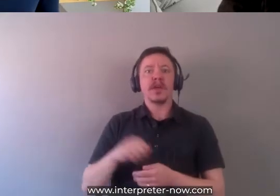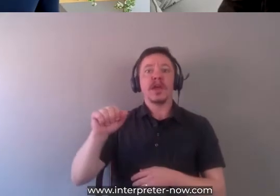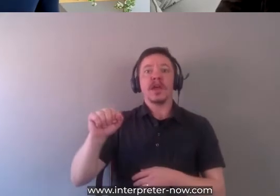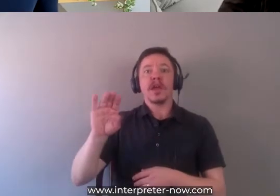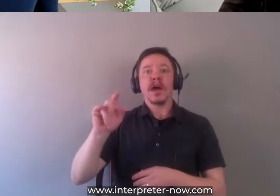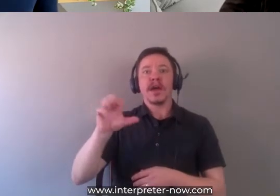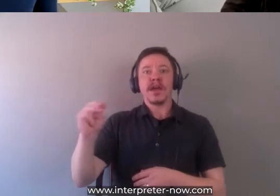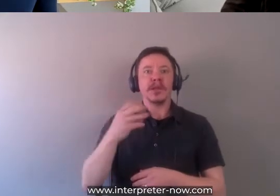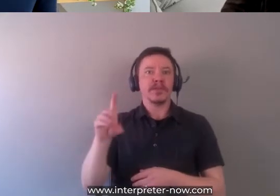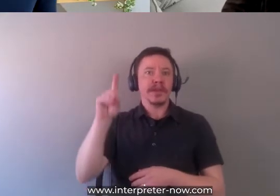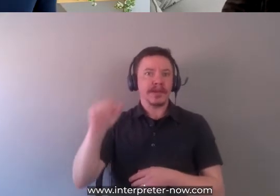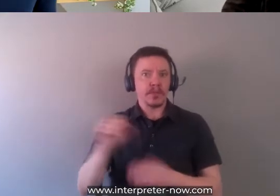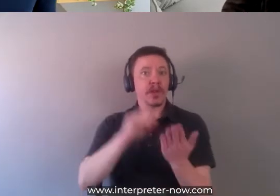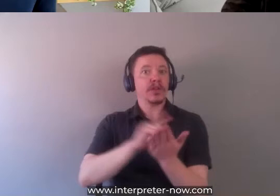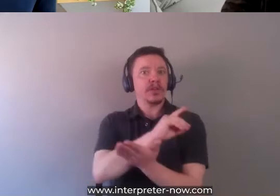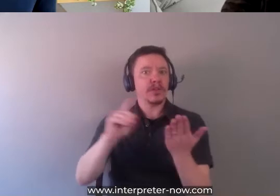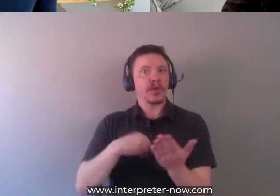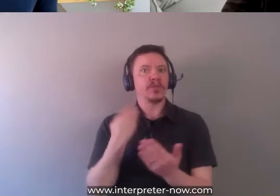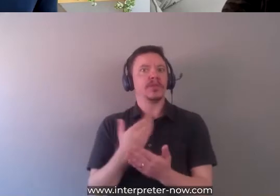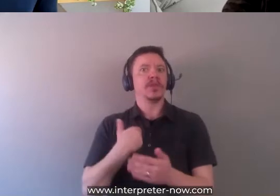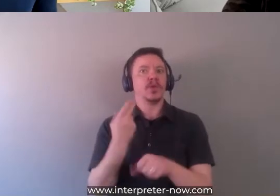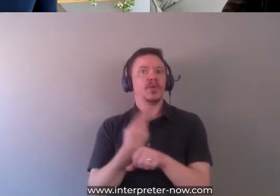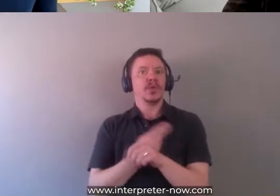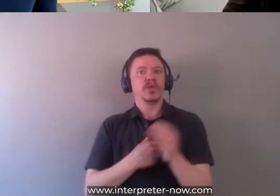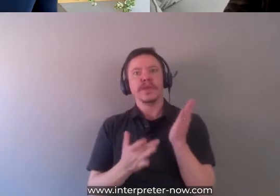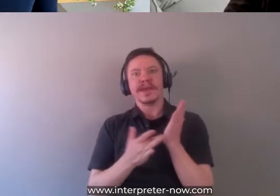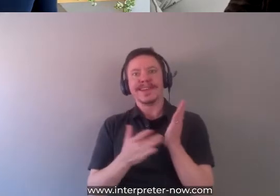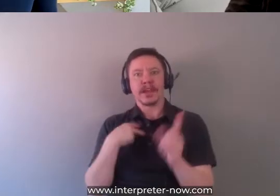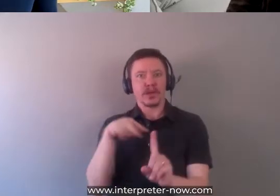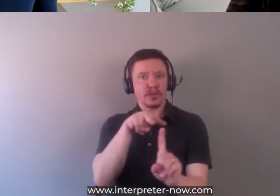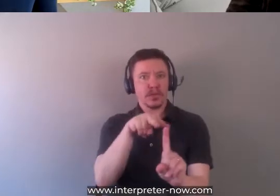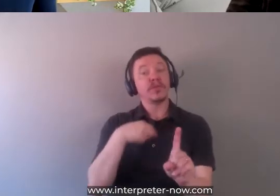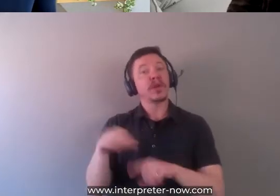Discrimination In New Surveillance Technologies, as well as the article also, because it is